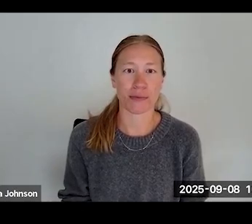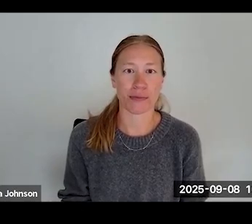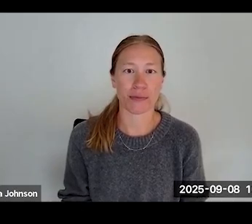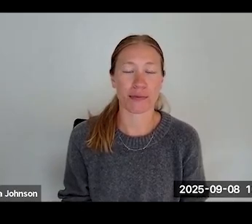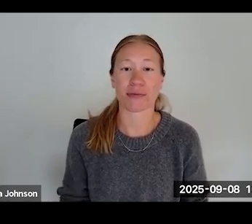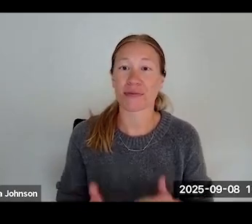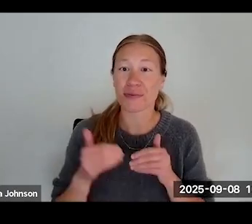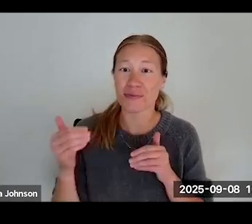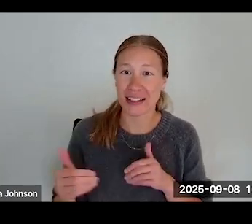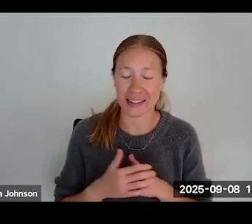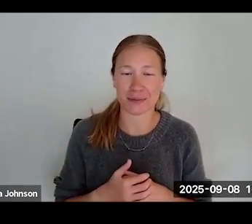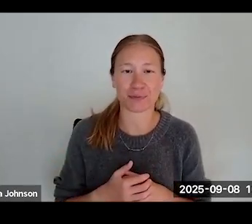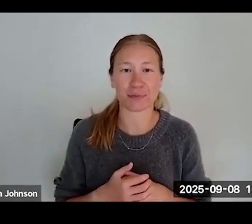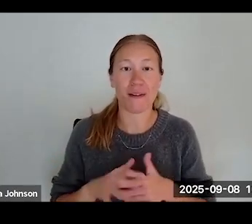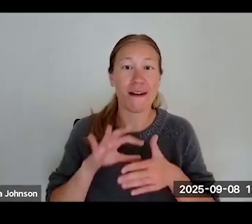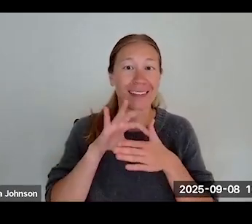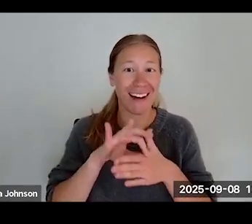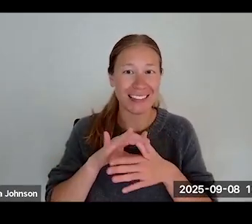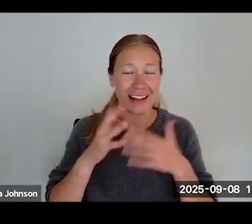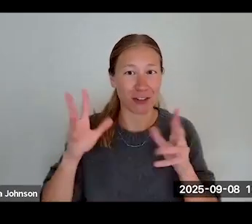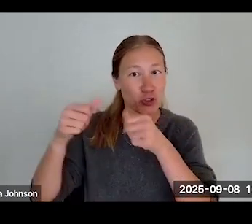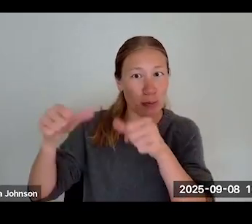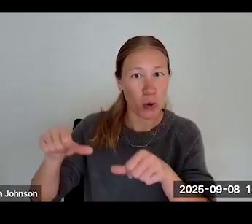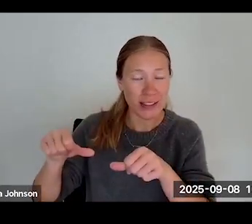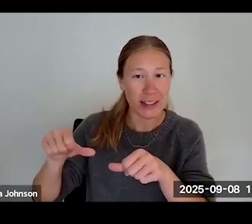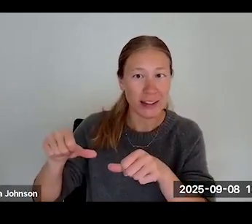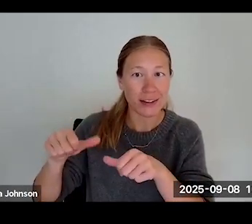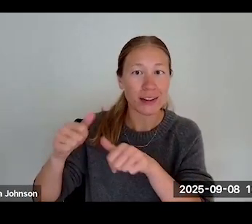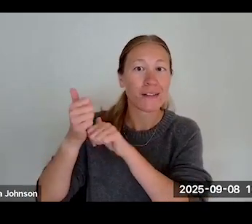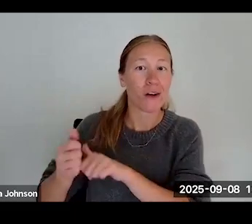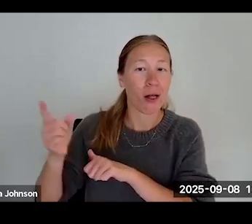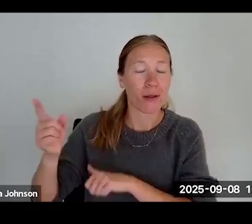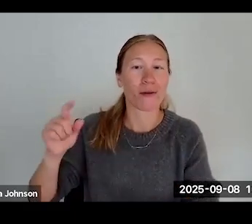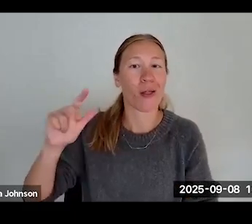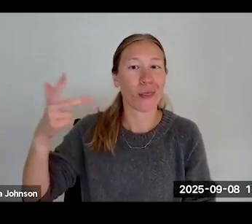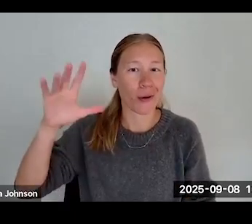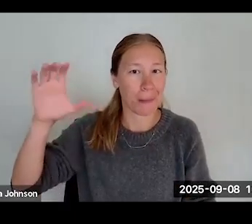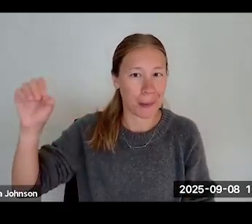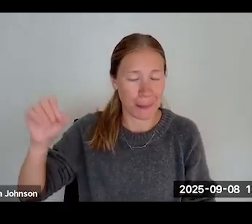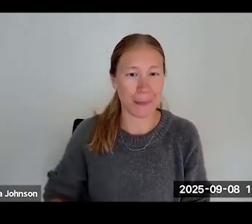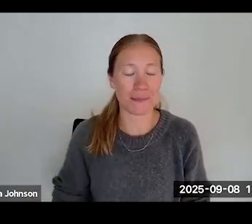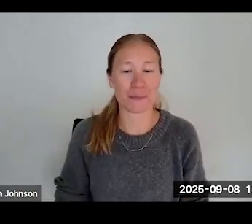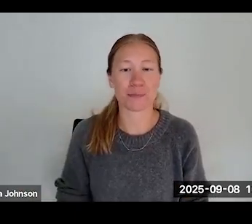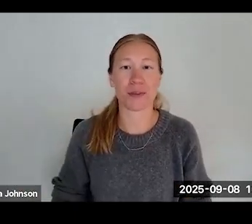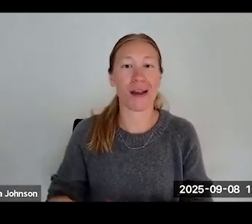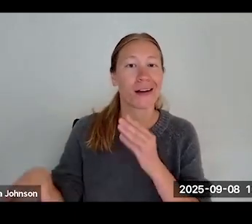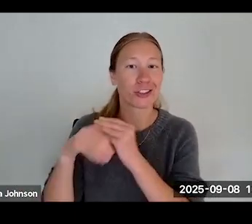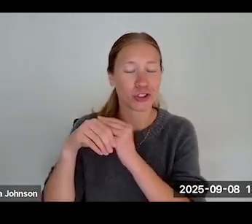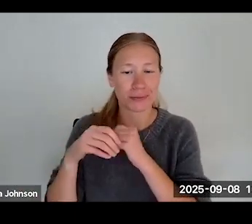Next, we've got content posted by a third party. So our next exception, for content posted by a third party,